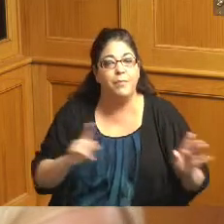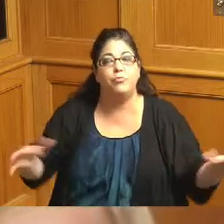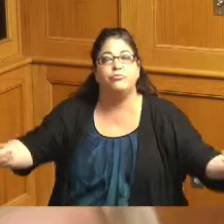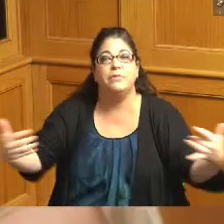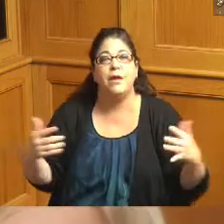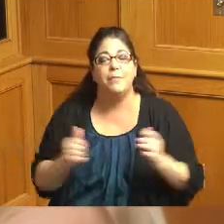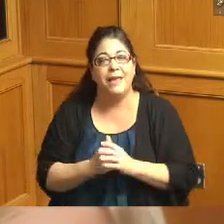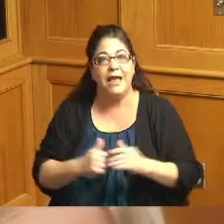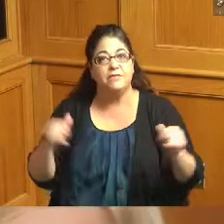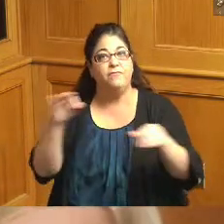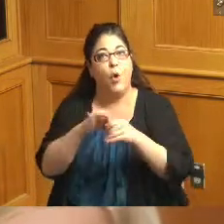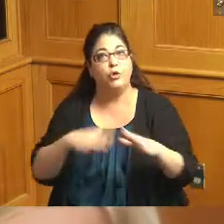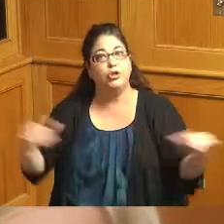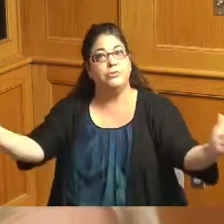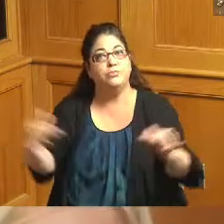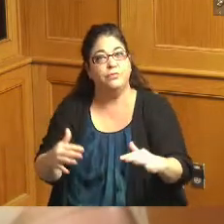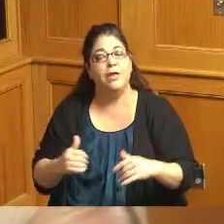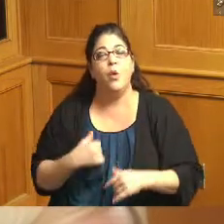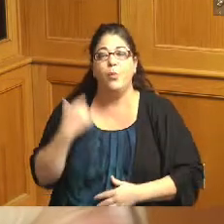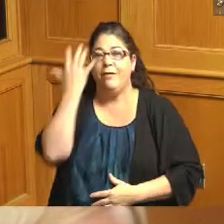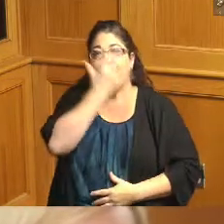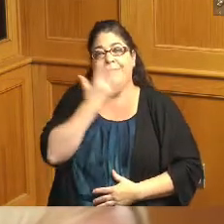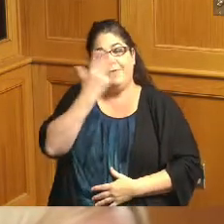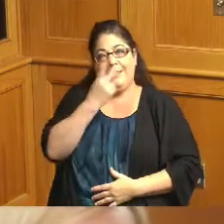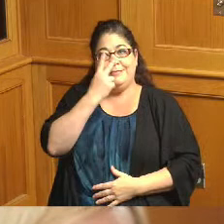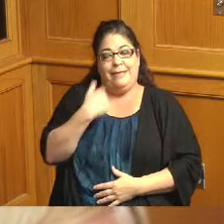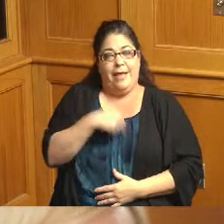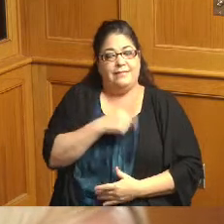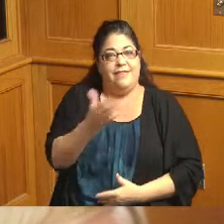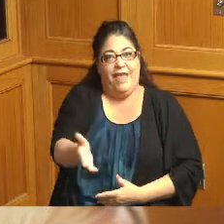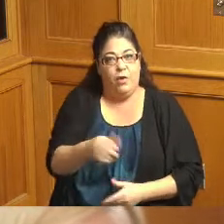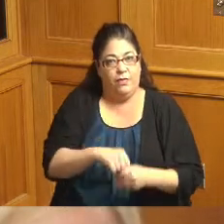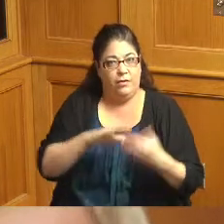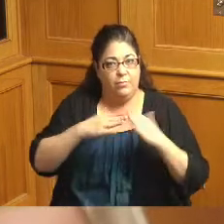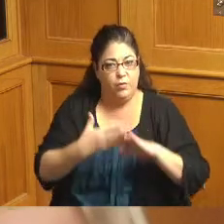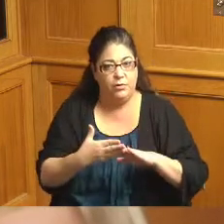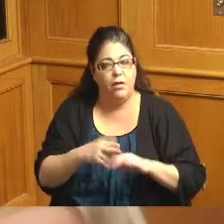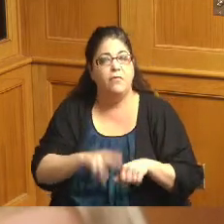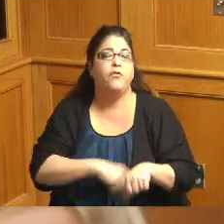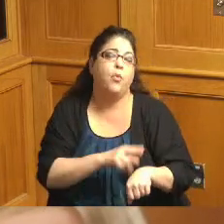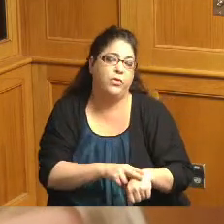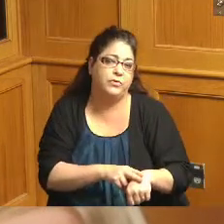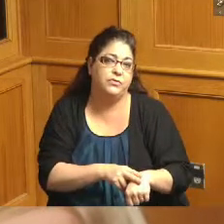Voters so that we're present and they can engage with us there and of course we would be happy to